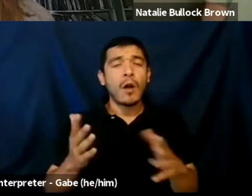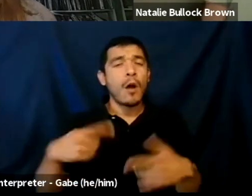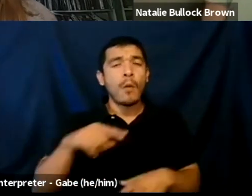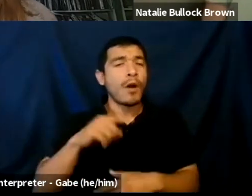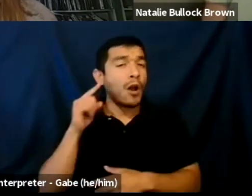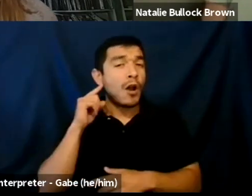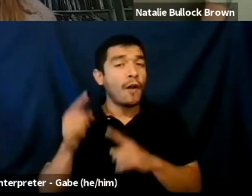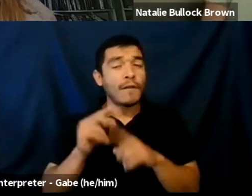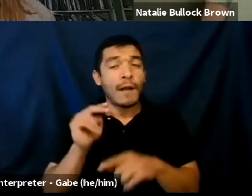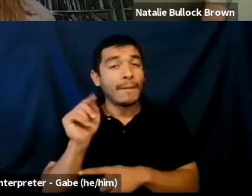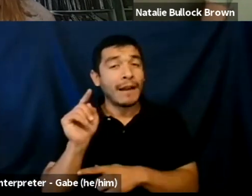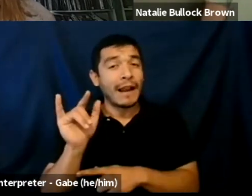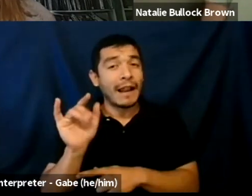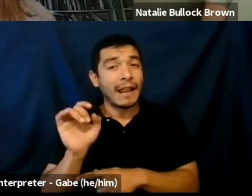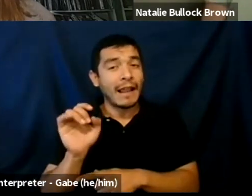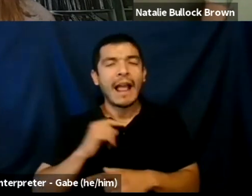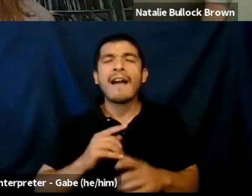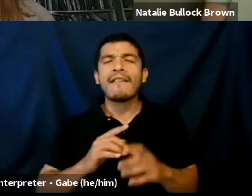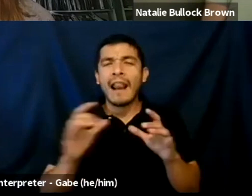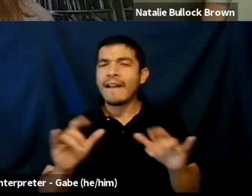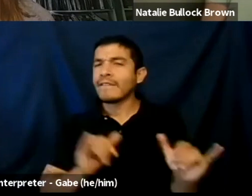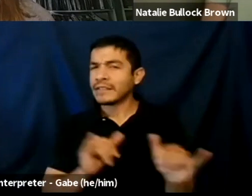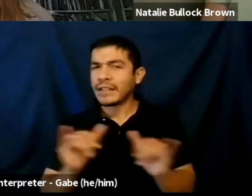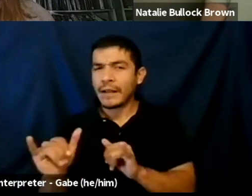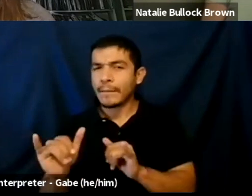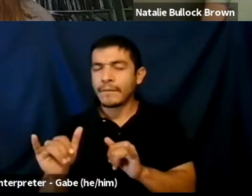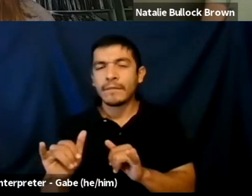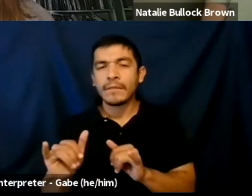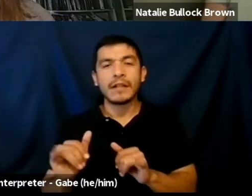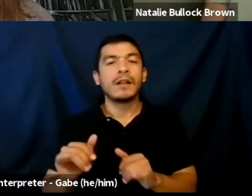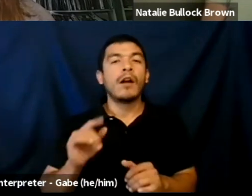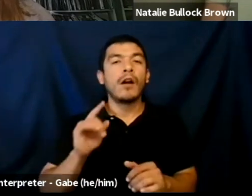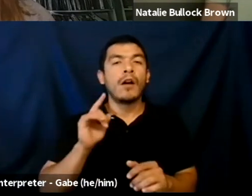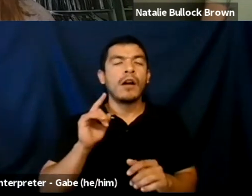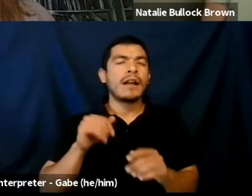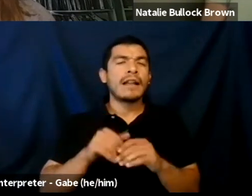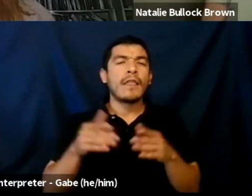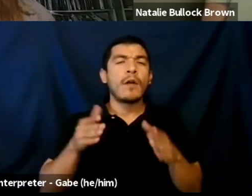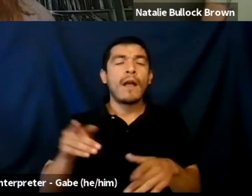there are also a lot of similarities in terms of how we approach the work that we do.